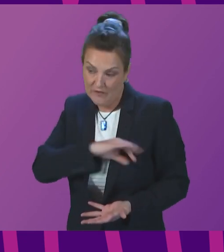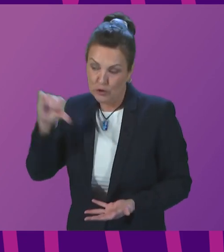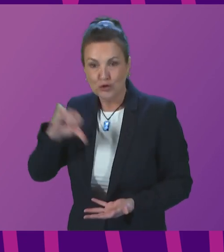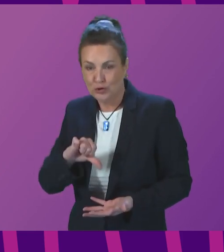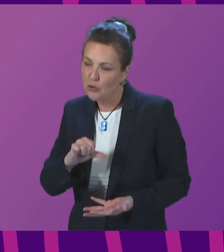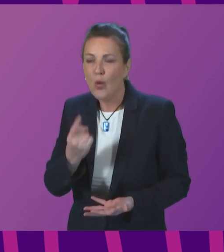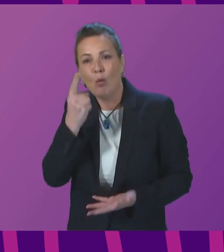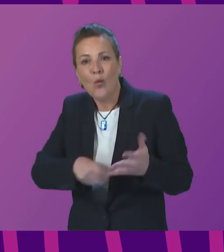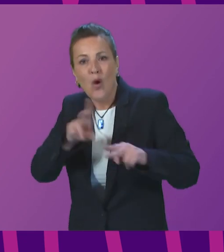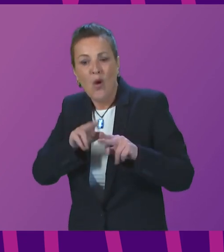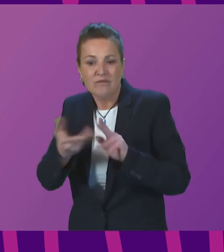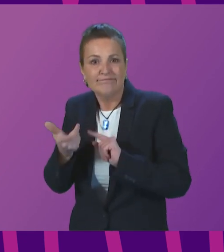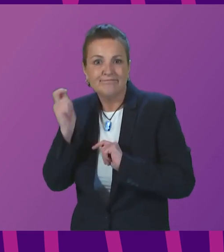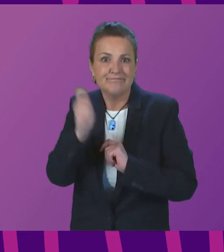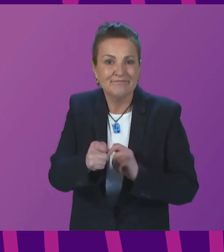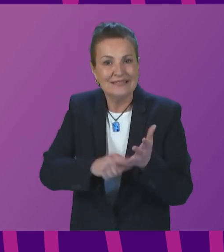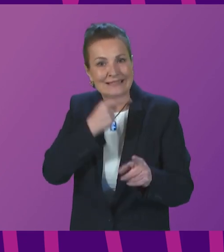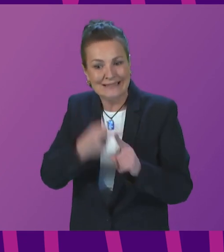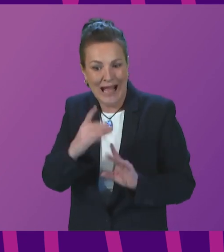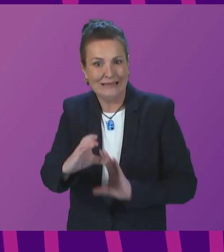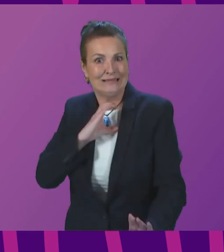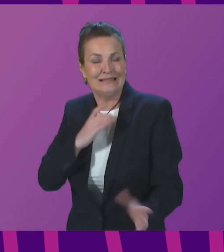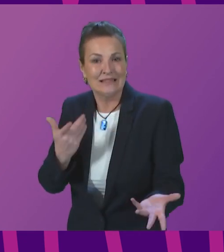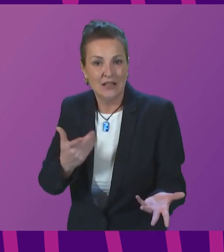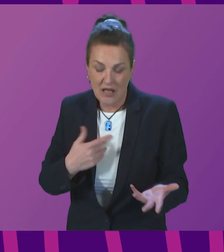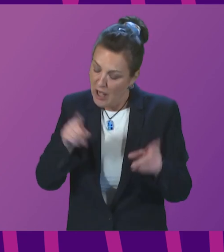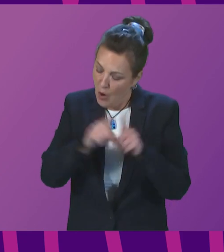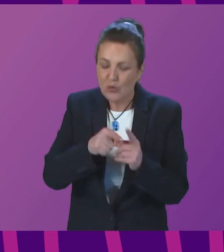Our most recent budget sets out record levels of investment to address the climate emergency